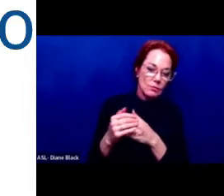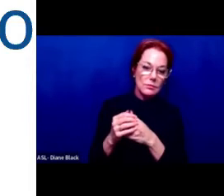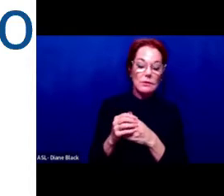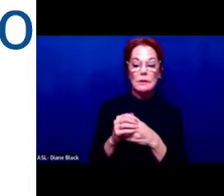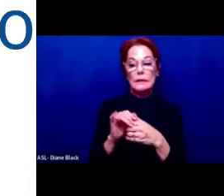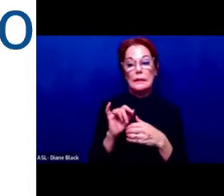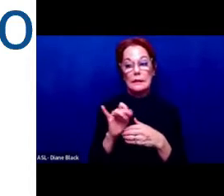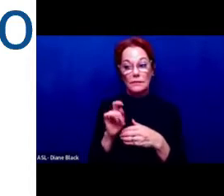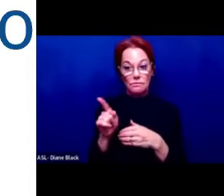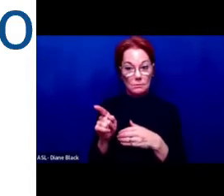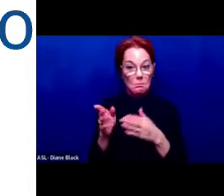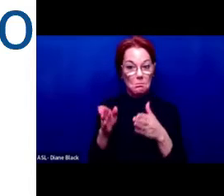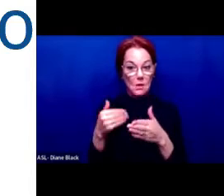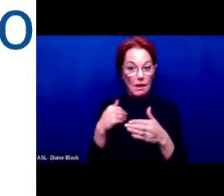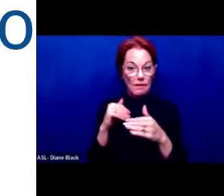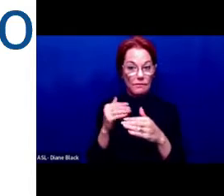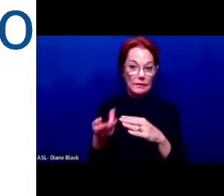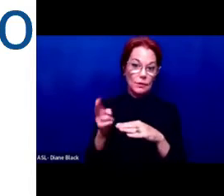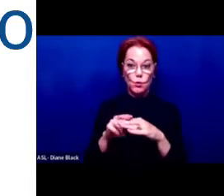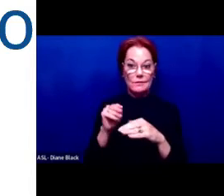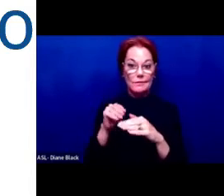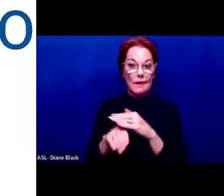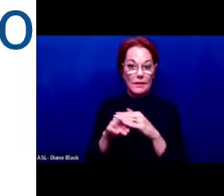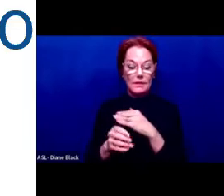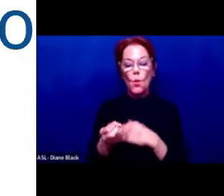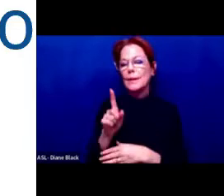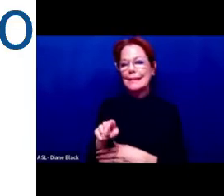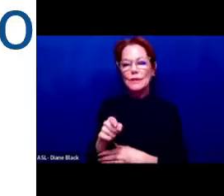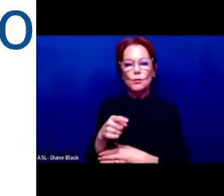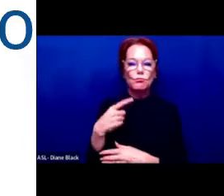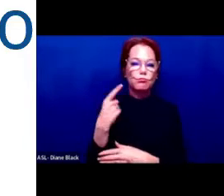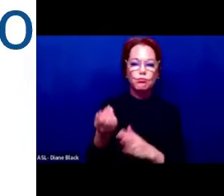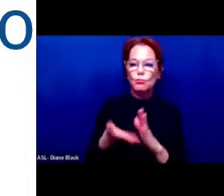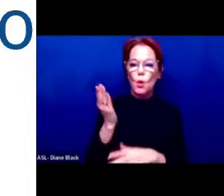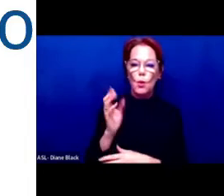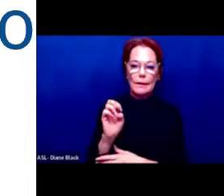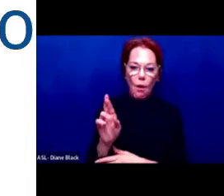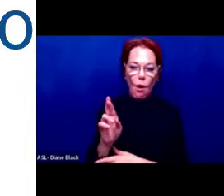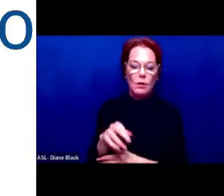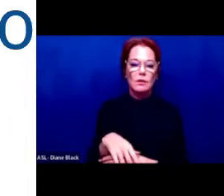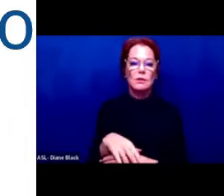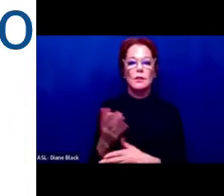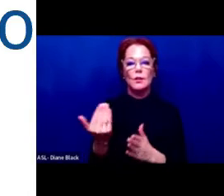access to or needing to go to the emergency room readmission is being asked to, to